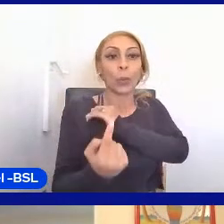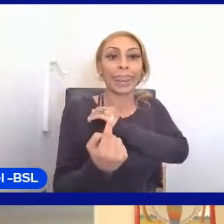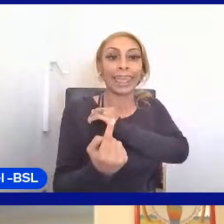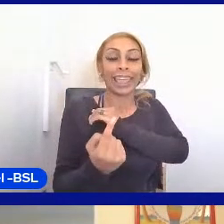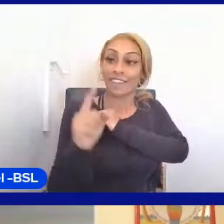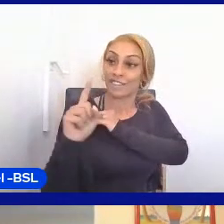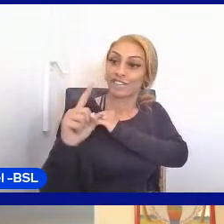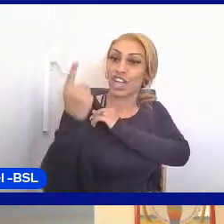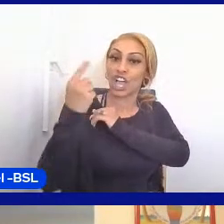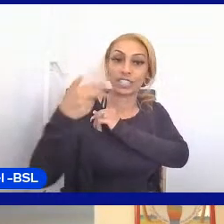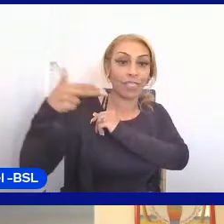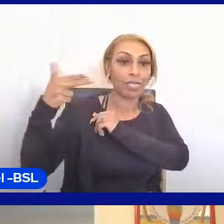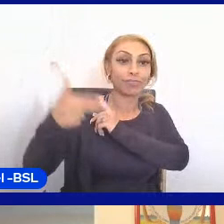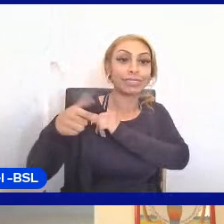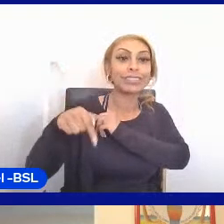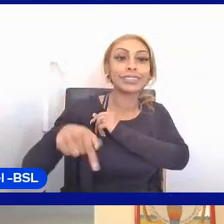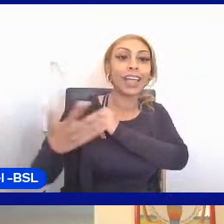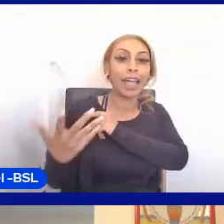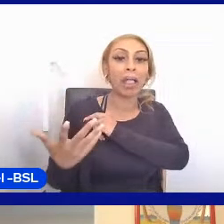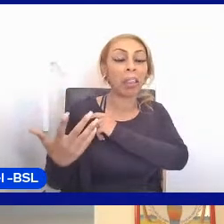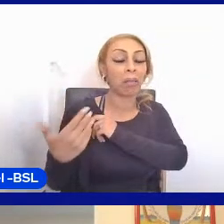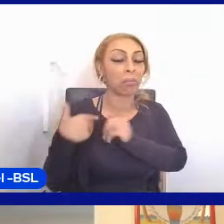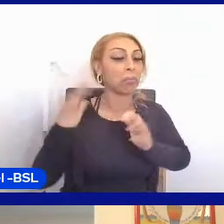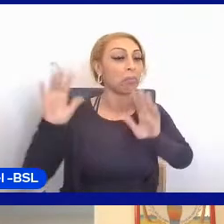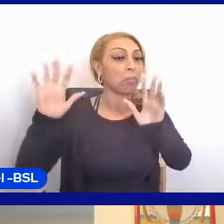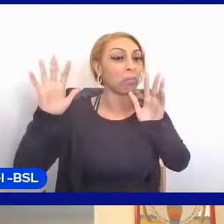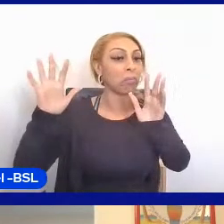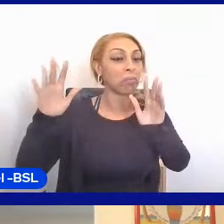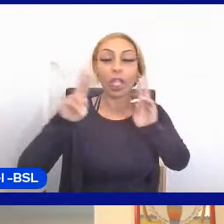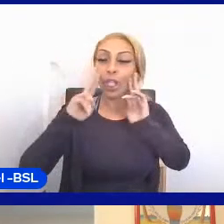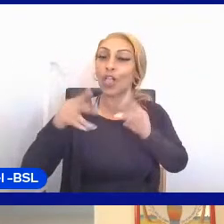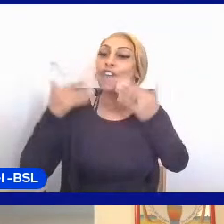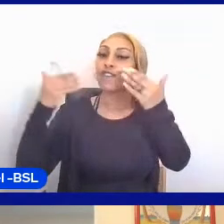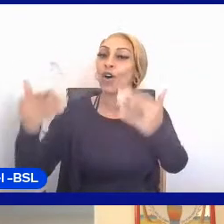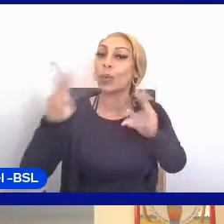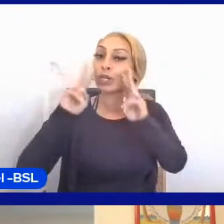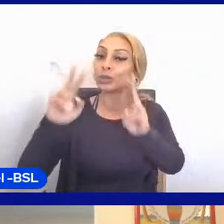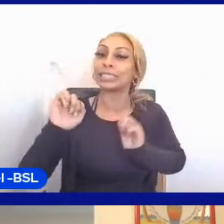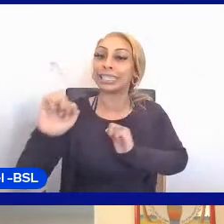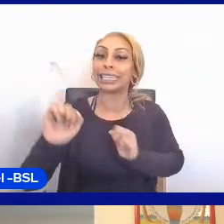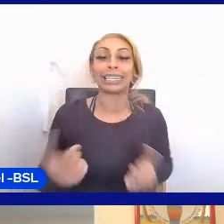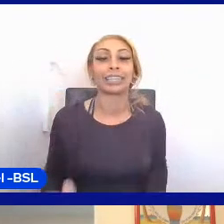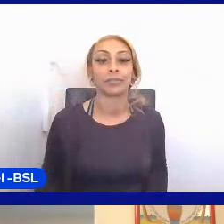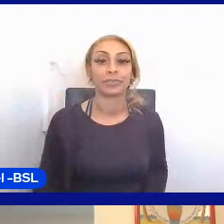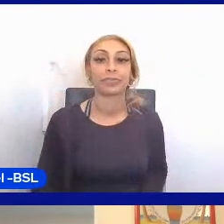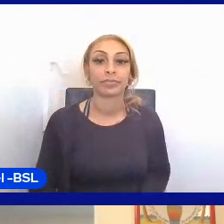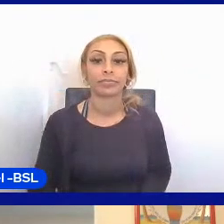that format in the city. It will be a really unique first for the city.